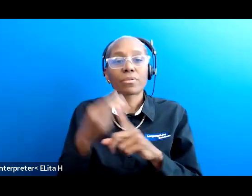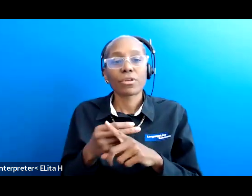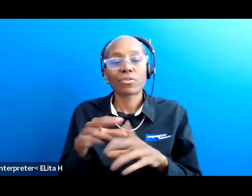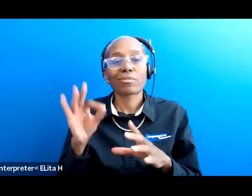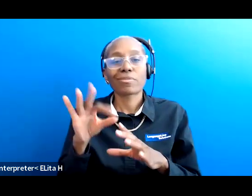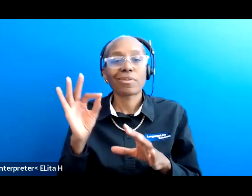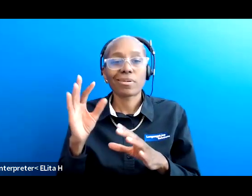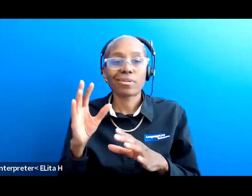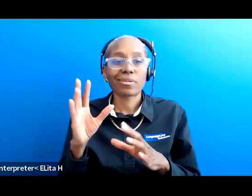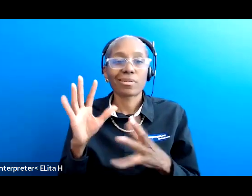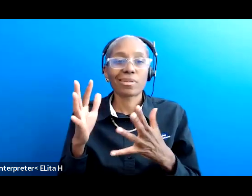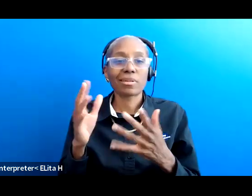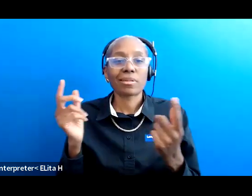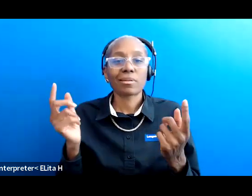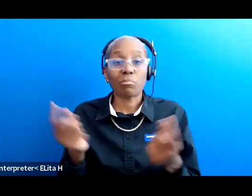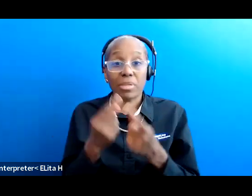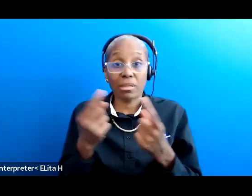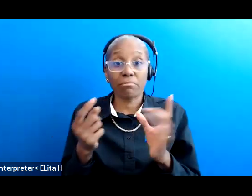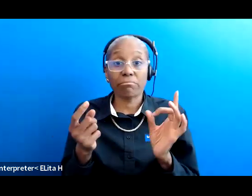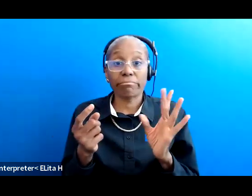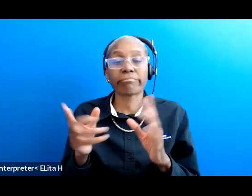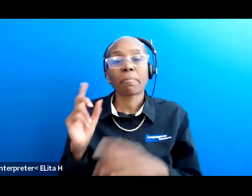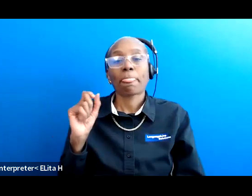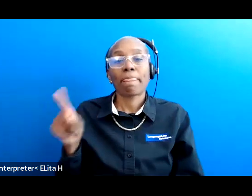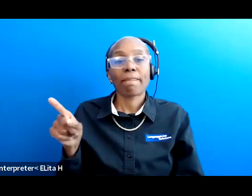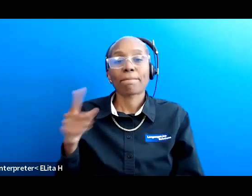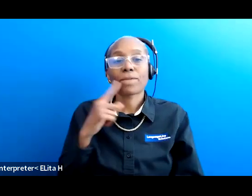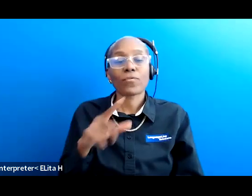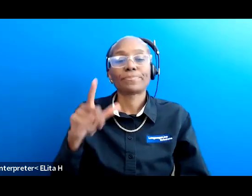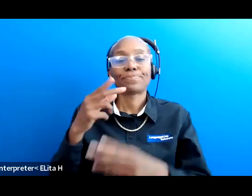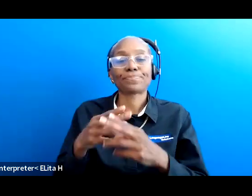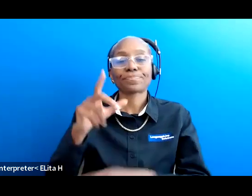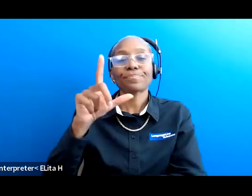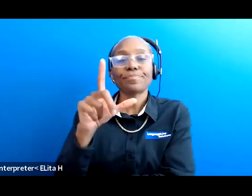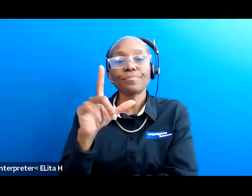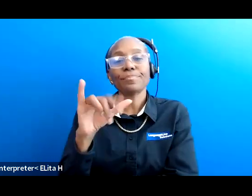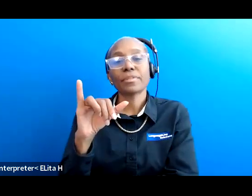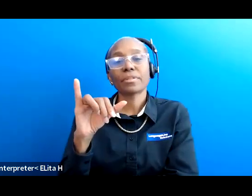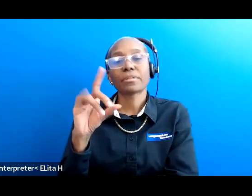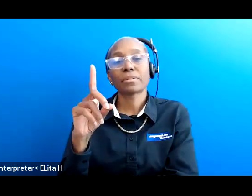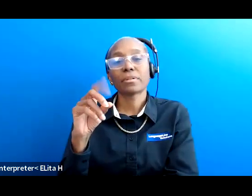they're really kind of painful, you can ask for lidocaine cream to be applied to the top of the skin.